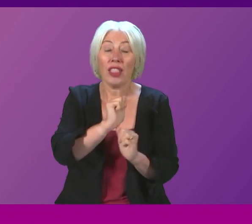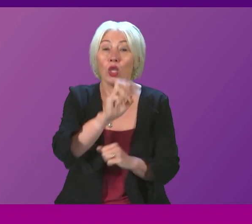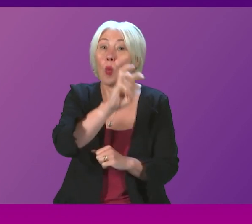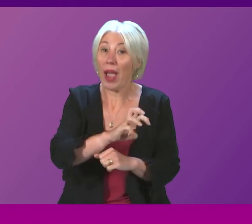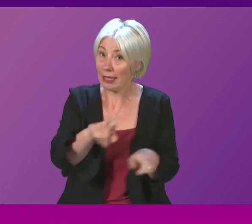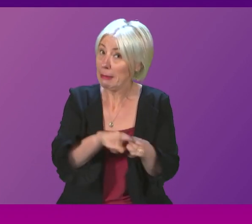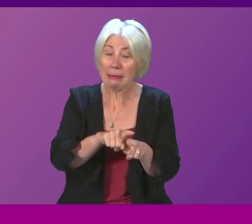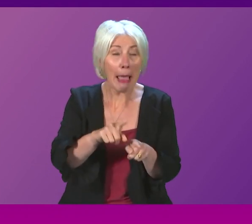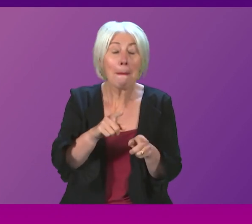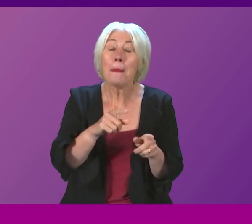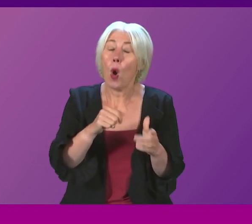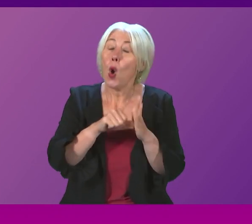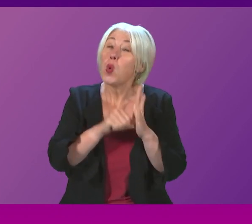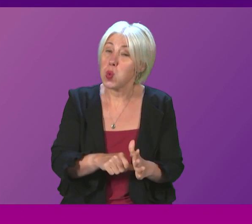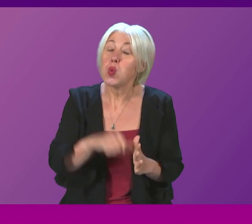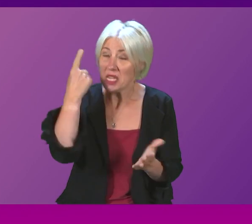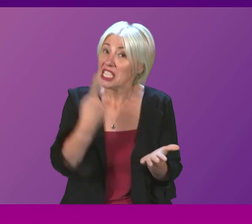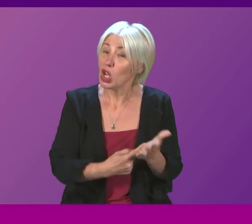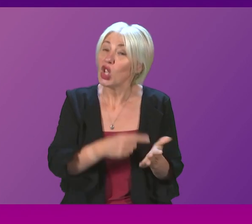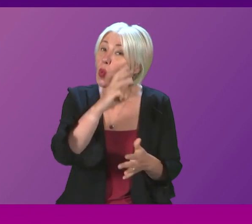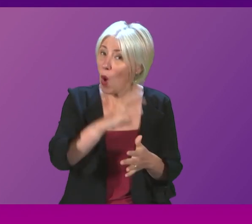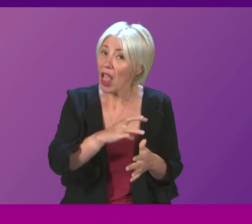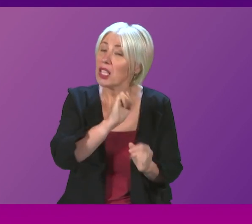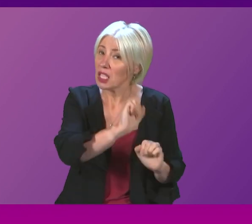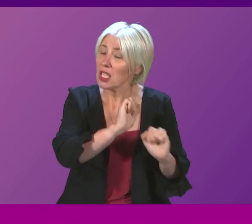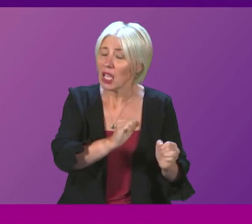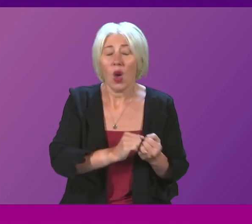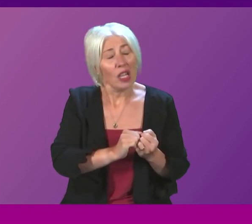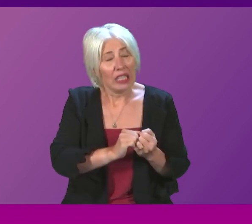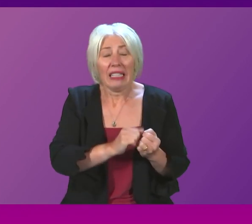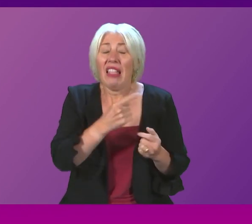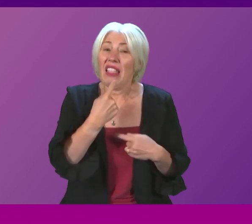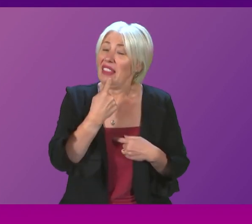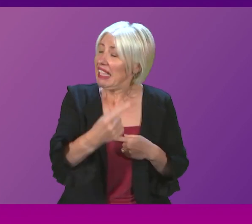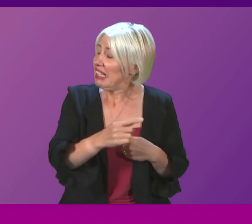They are facing tough decisions as well and are making clear that, without additional